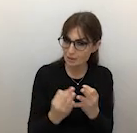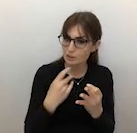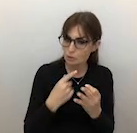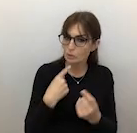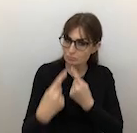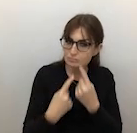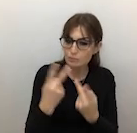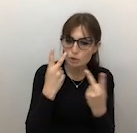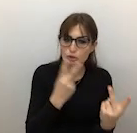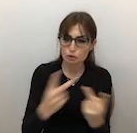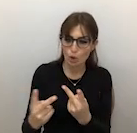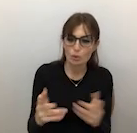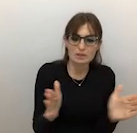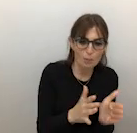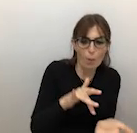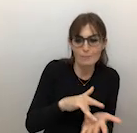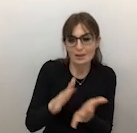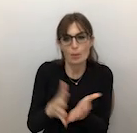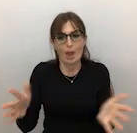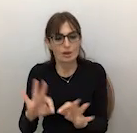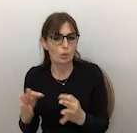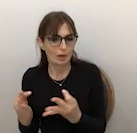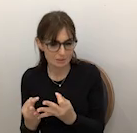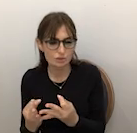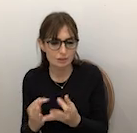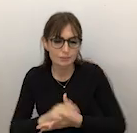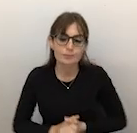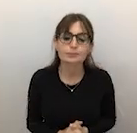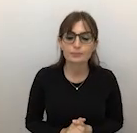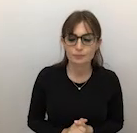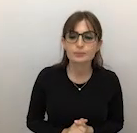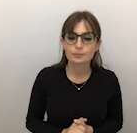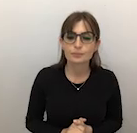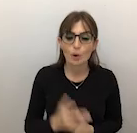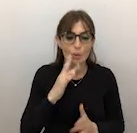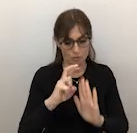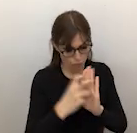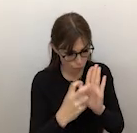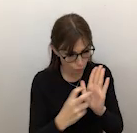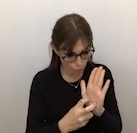classified as small, medium, or large. At the time of recording, organisations